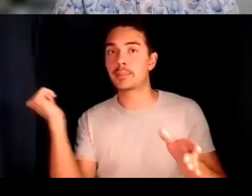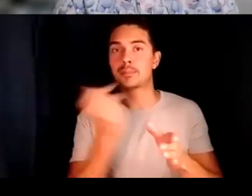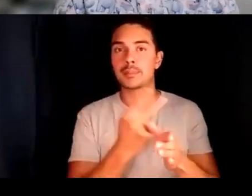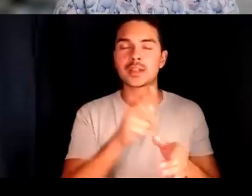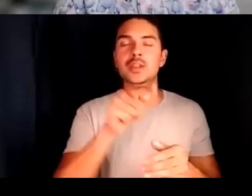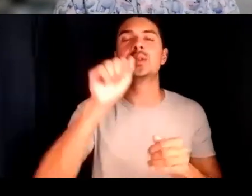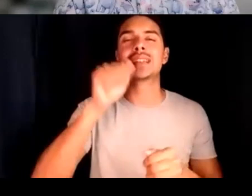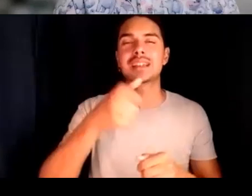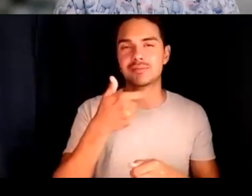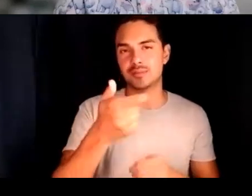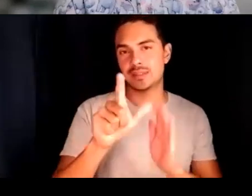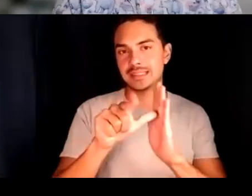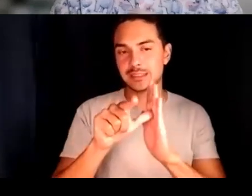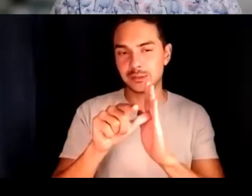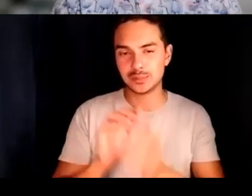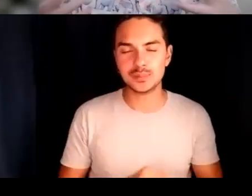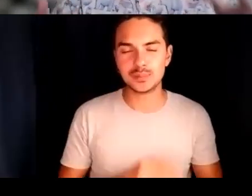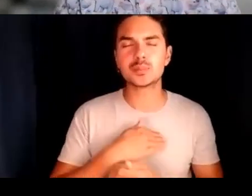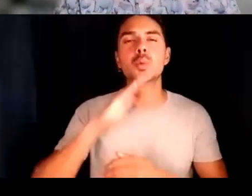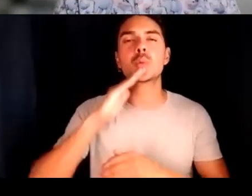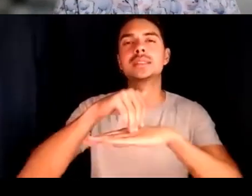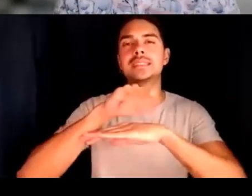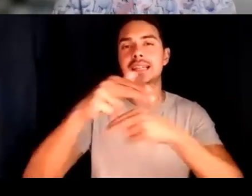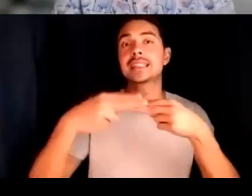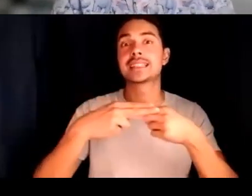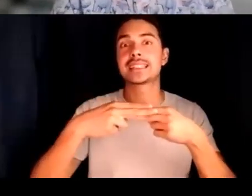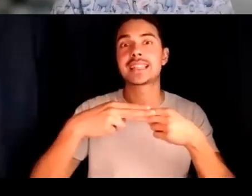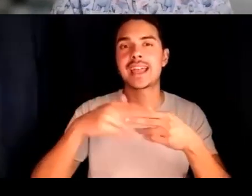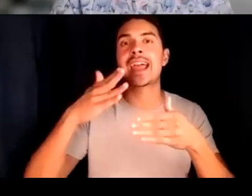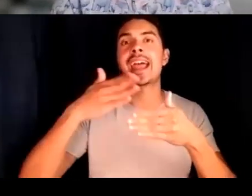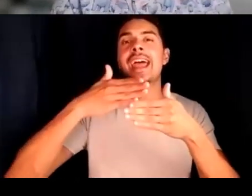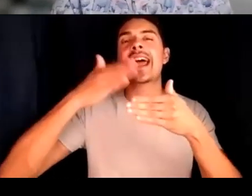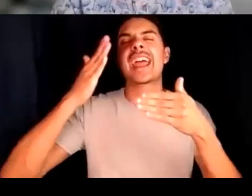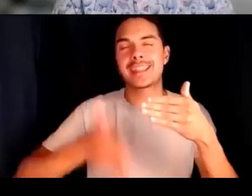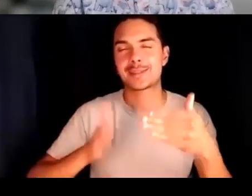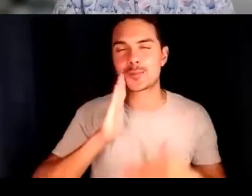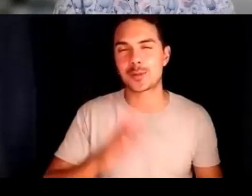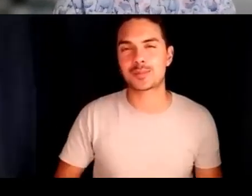and we will send out the slide at the end so you'll have access to those